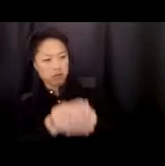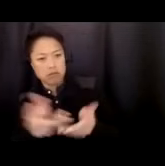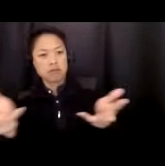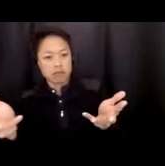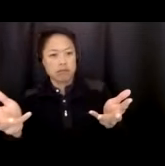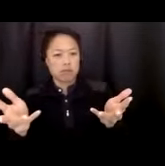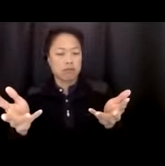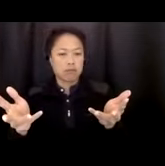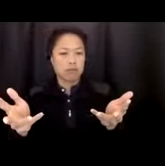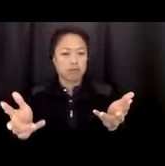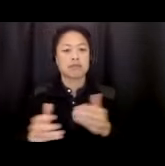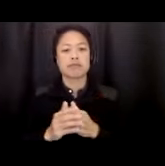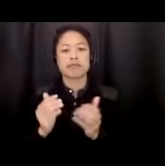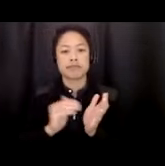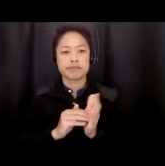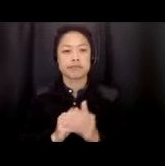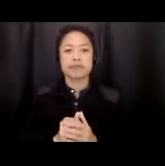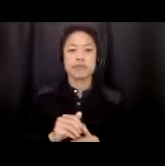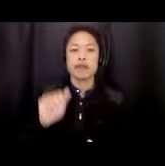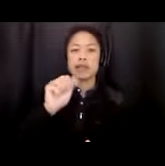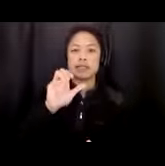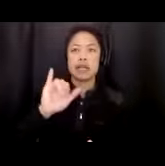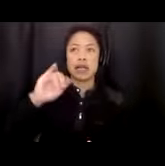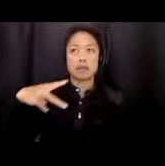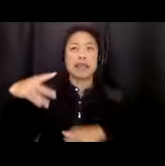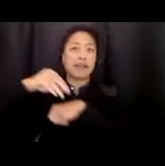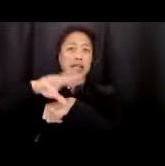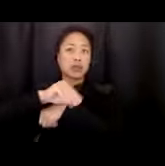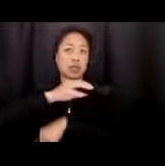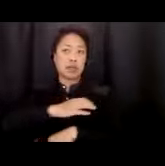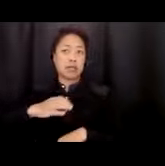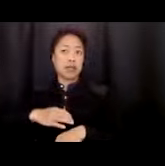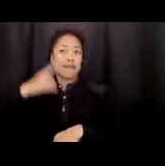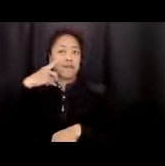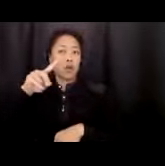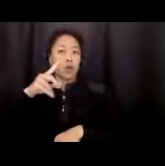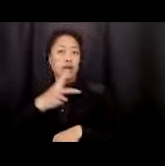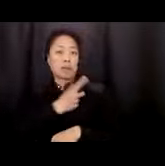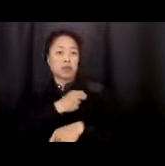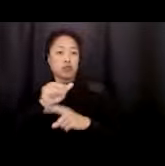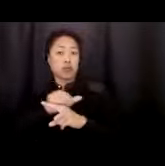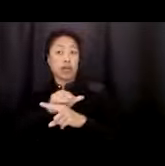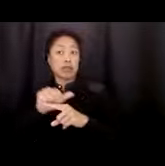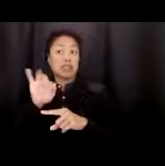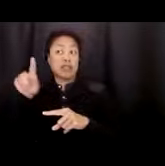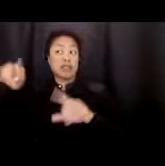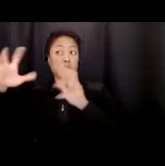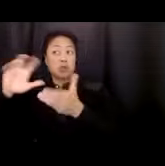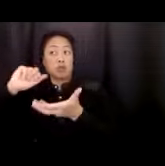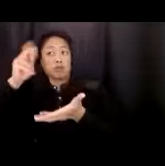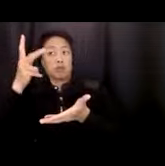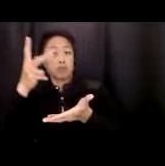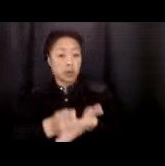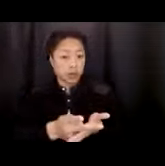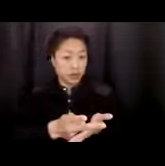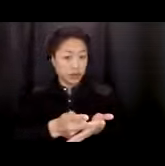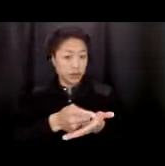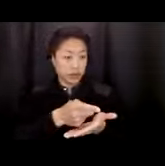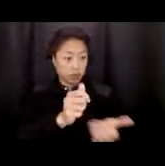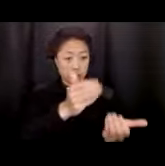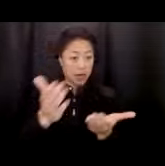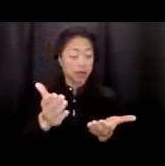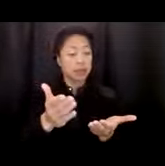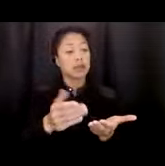If the FACIP approves the remaining recommendation and once the first two groups